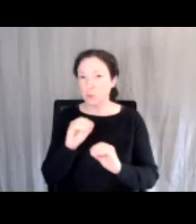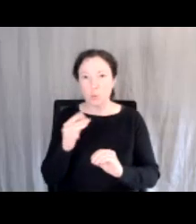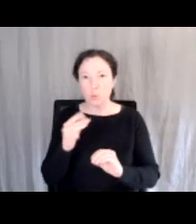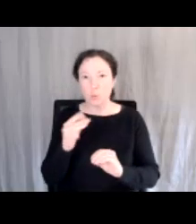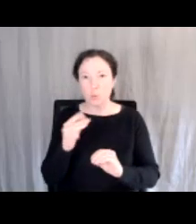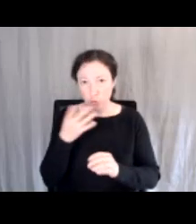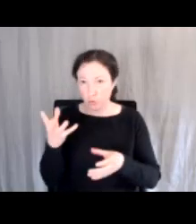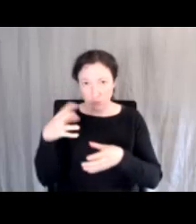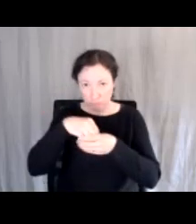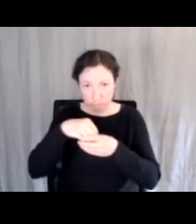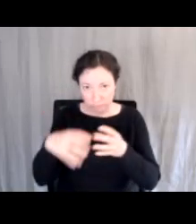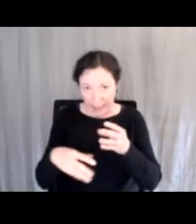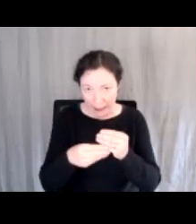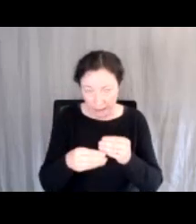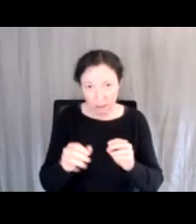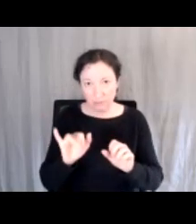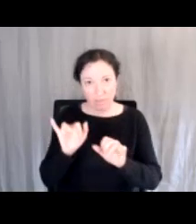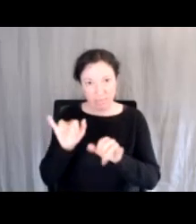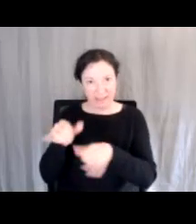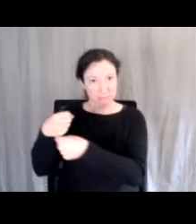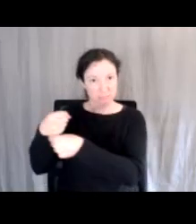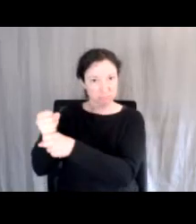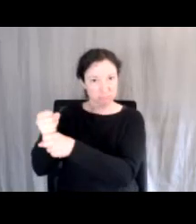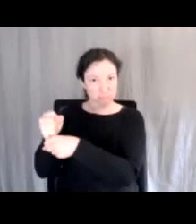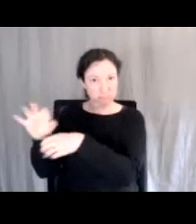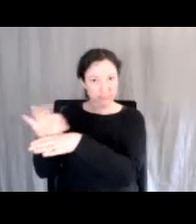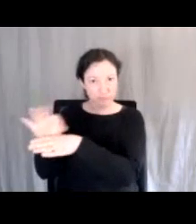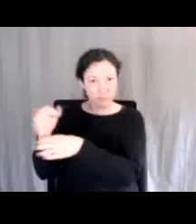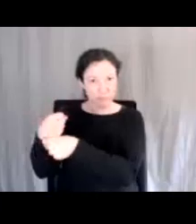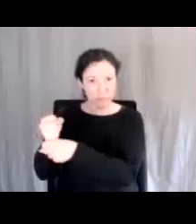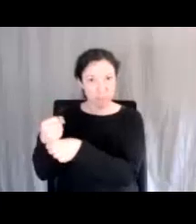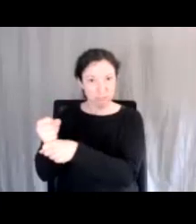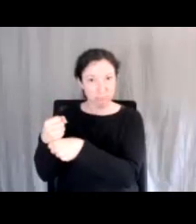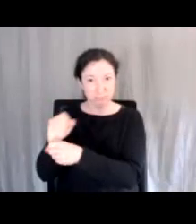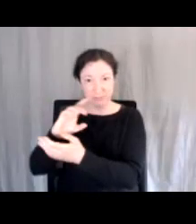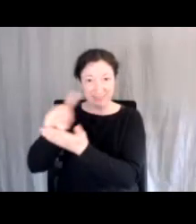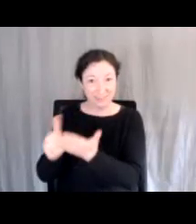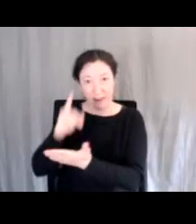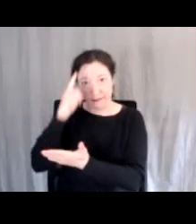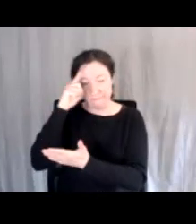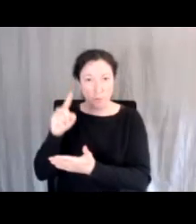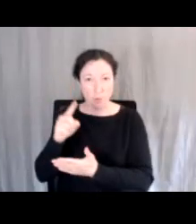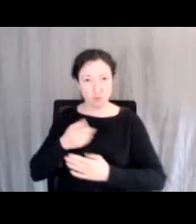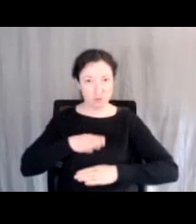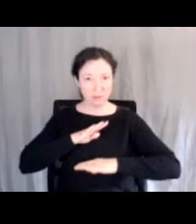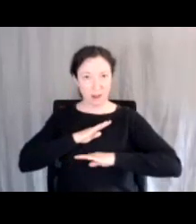They just, again, those are engineered for, for your satisfaction and your entertainment.